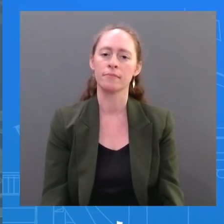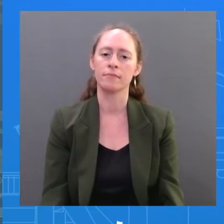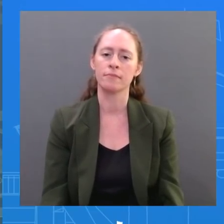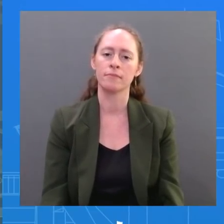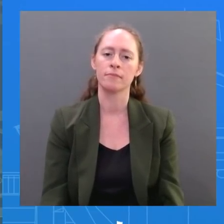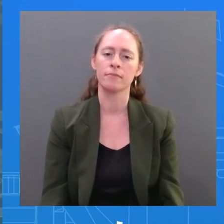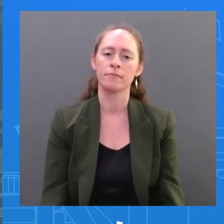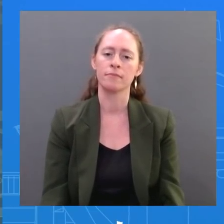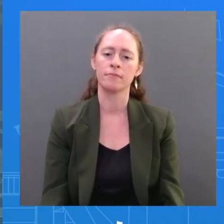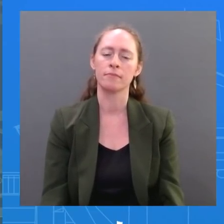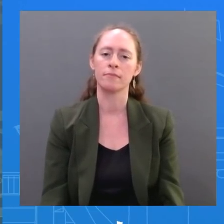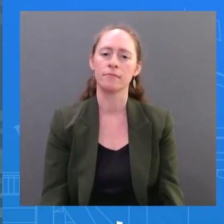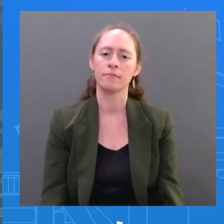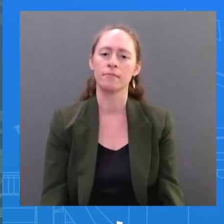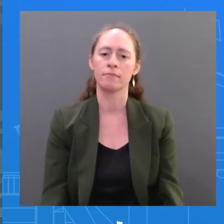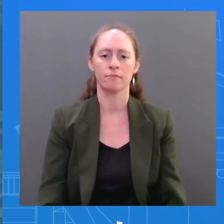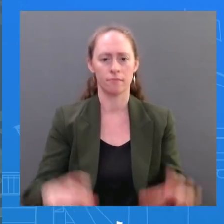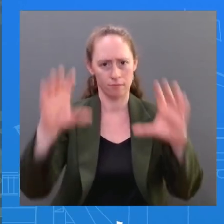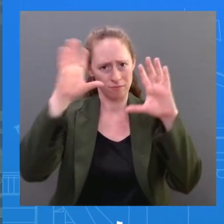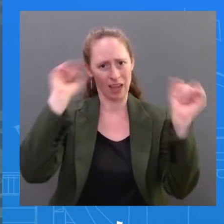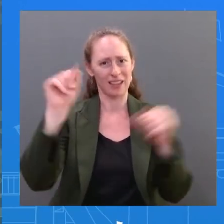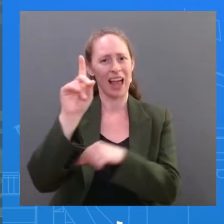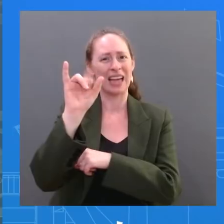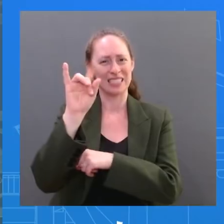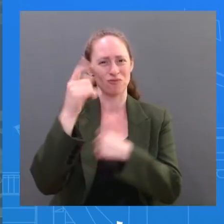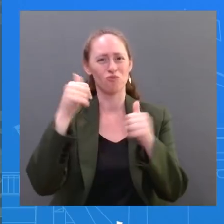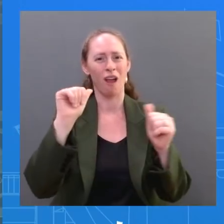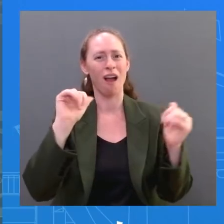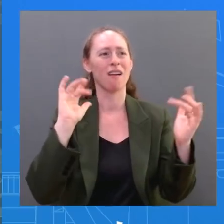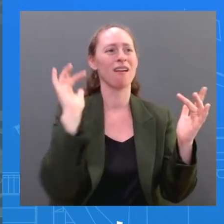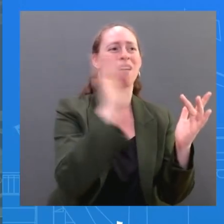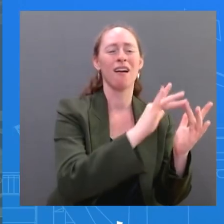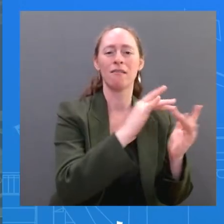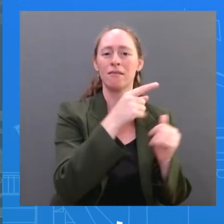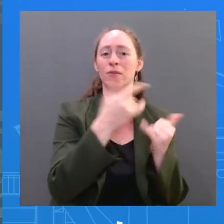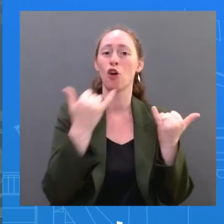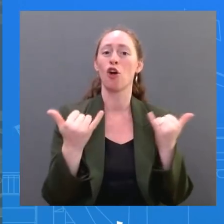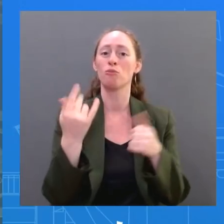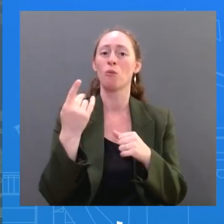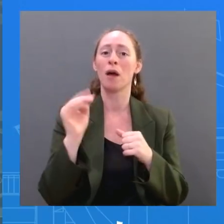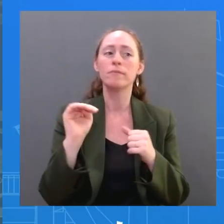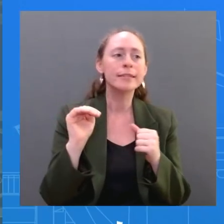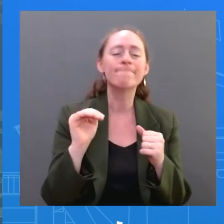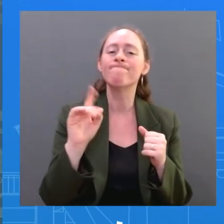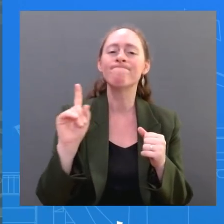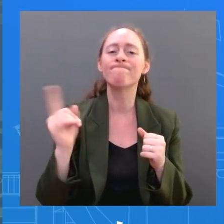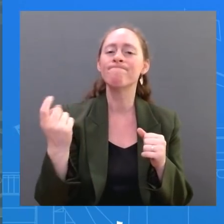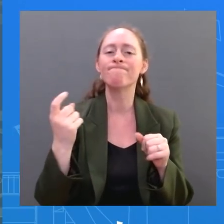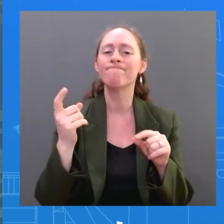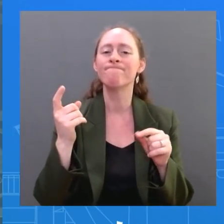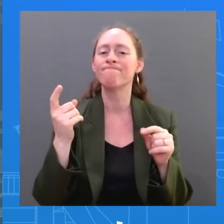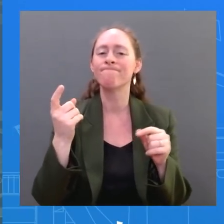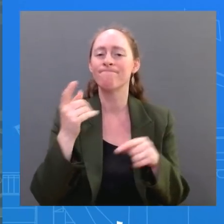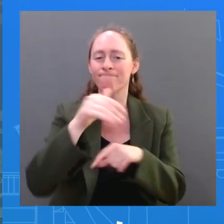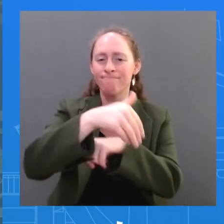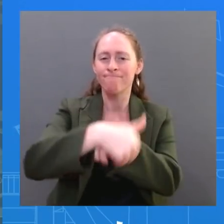Kishida, the current Prime Minister, obviously, to offer up his condolences. You all saw the President's statement from this morning,